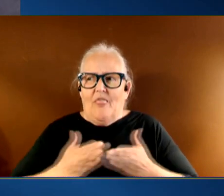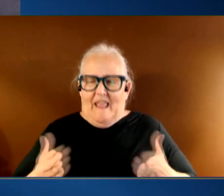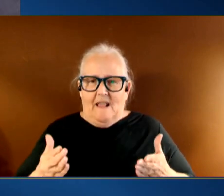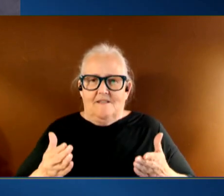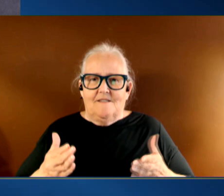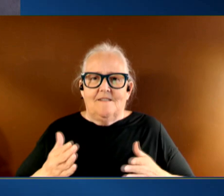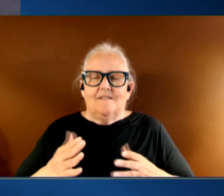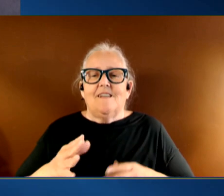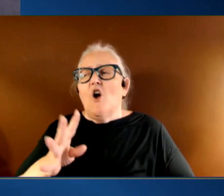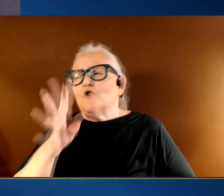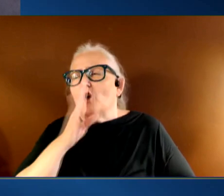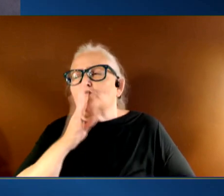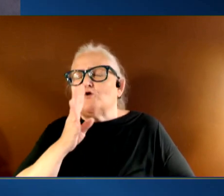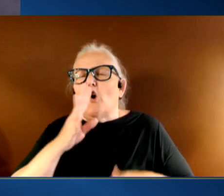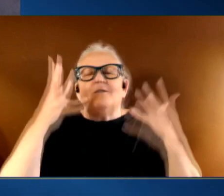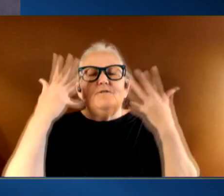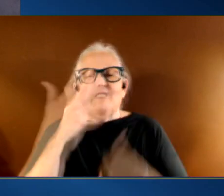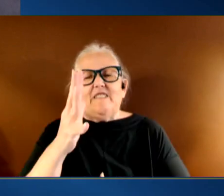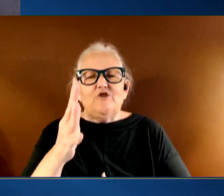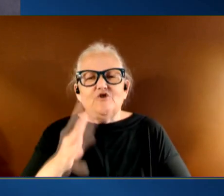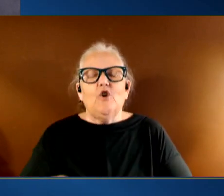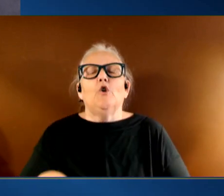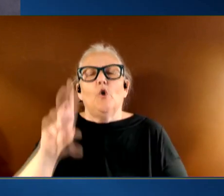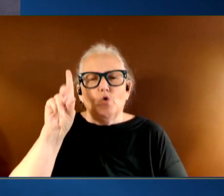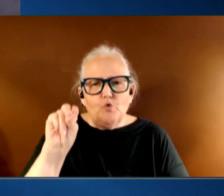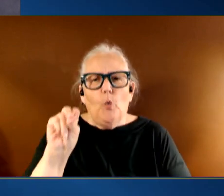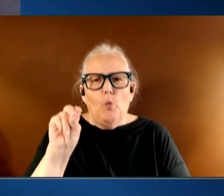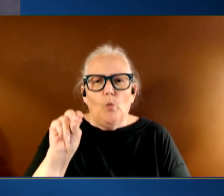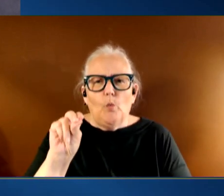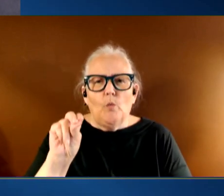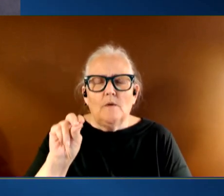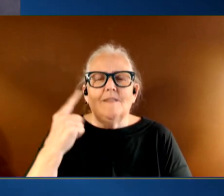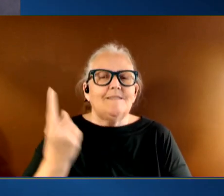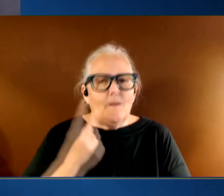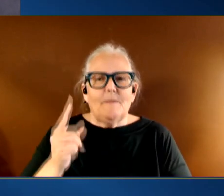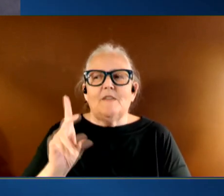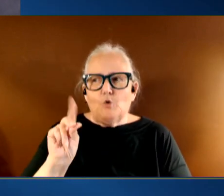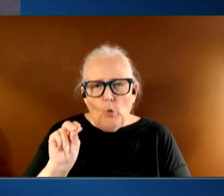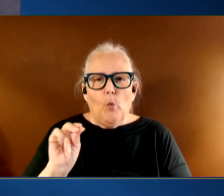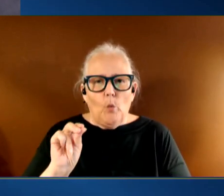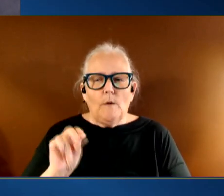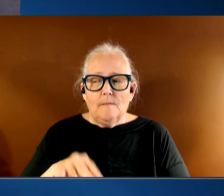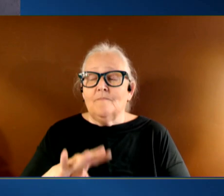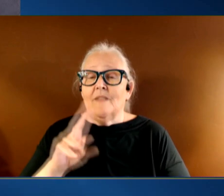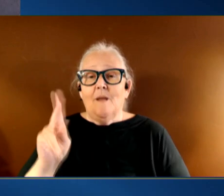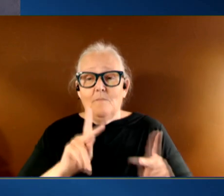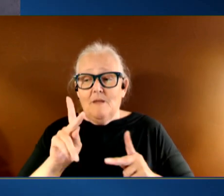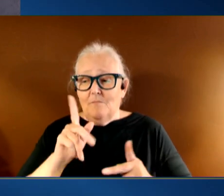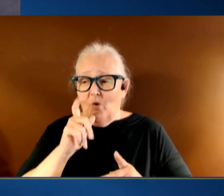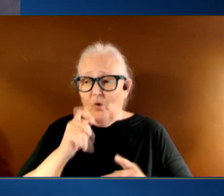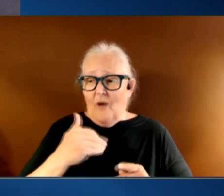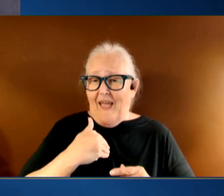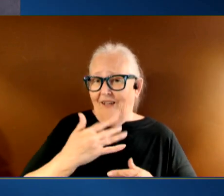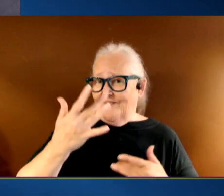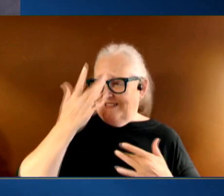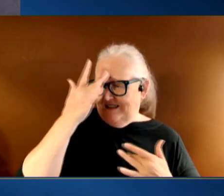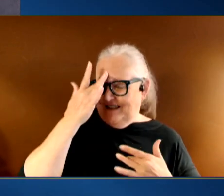and let's start doing. People with this disease don't want anything more than anyone else in